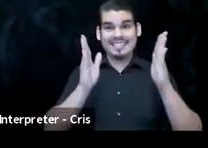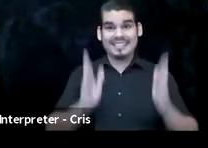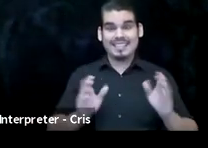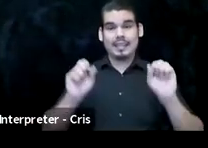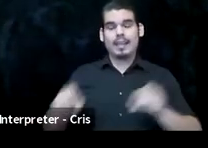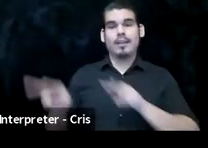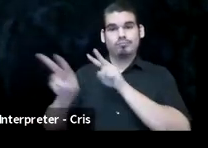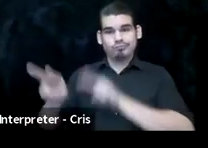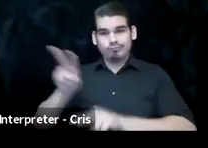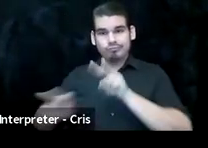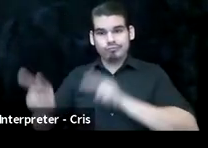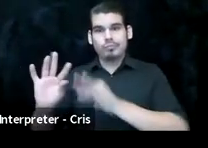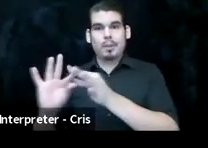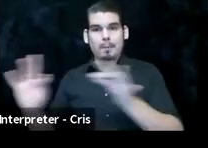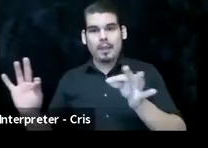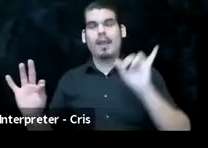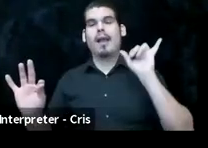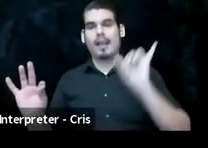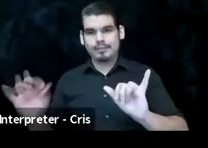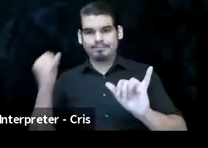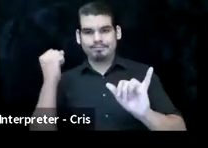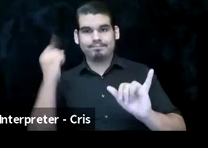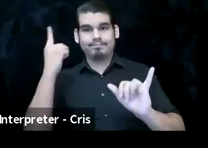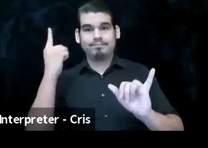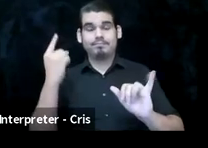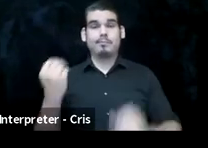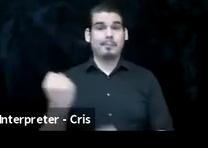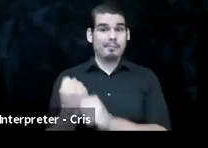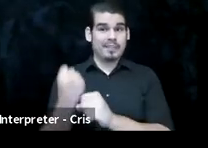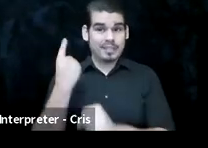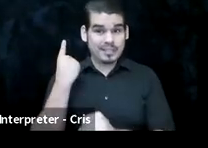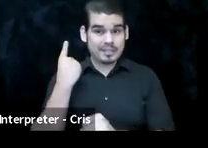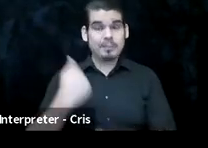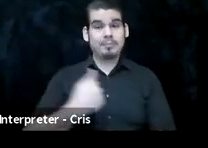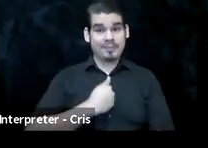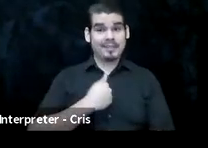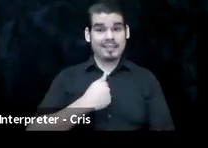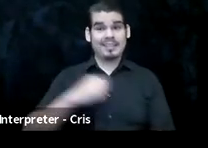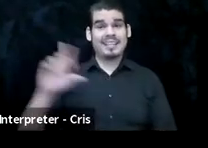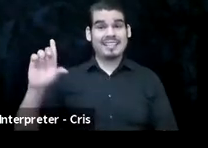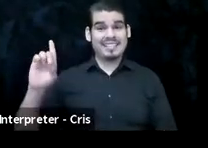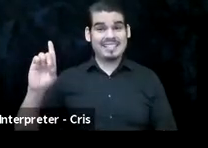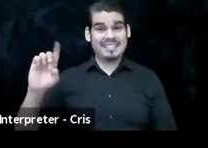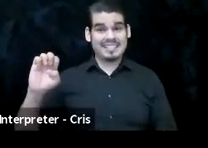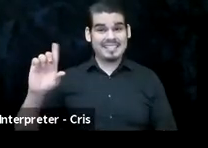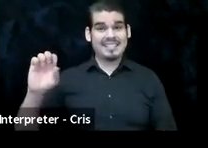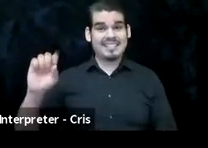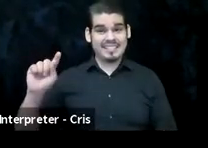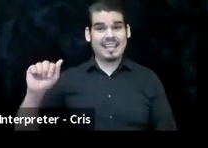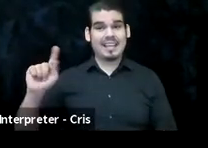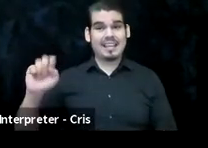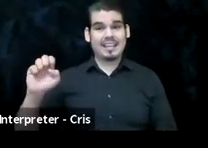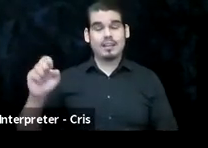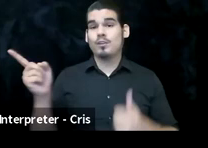Gerardo Chavez, RAD IX: At the previous at the biggest General Assembly, I was a delegate, and I have a habit to you know to be the first ones to make a motion, I would just have.